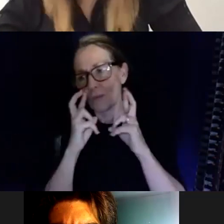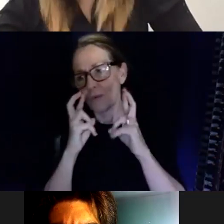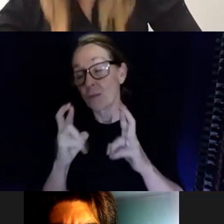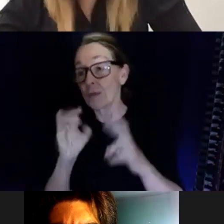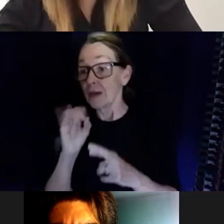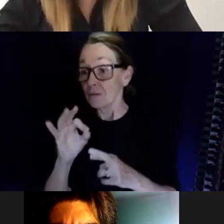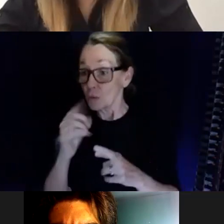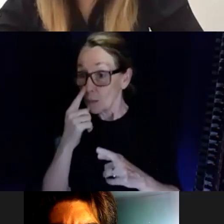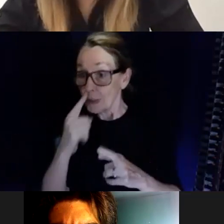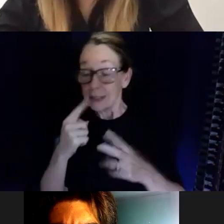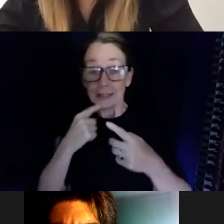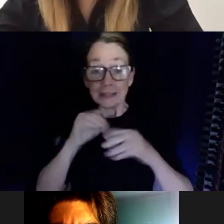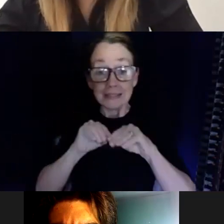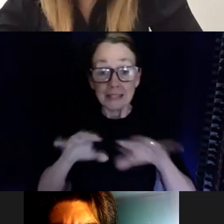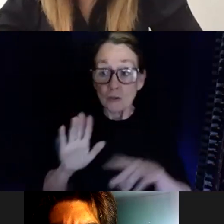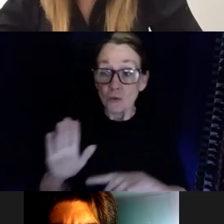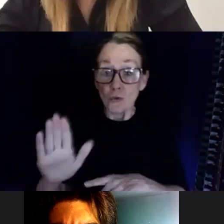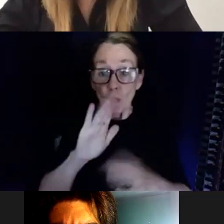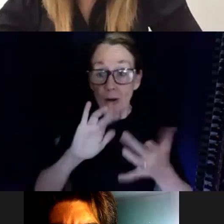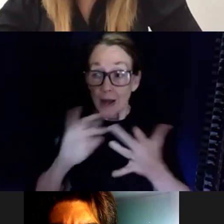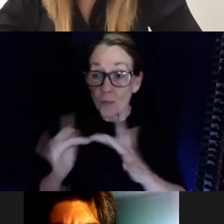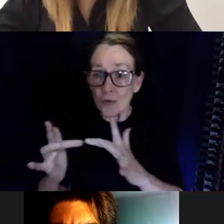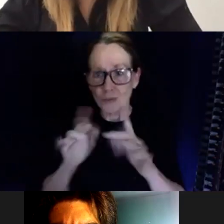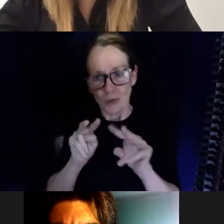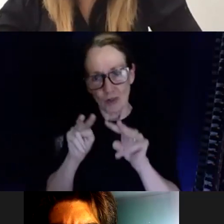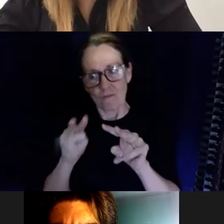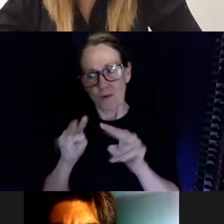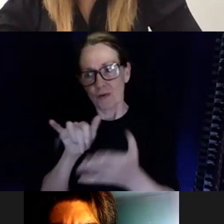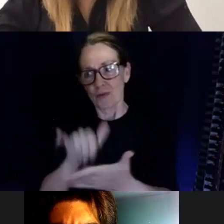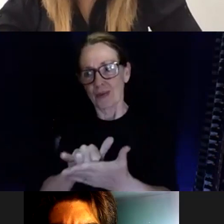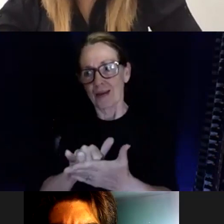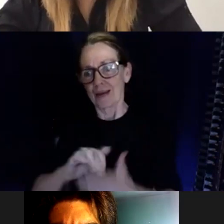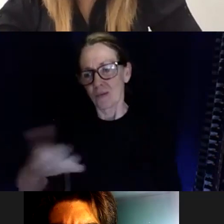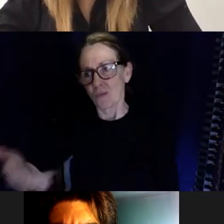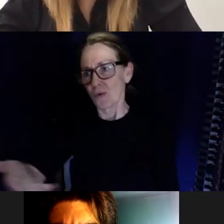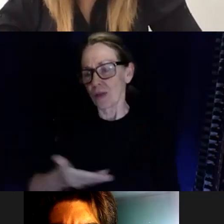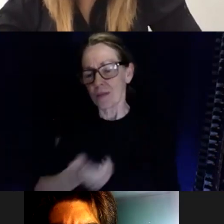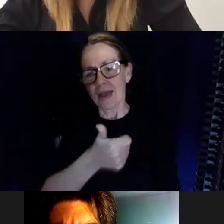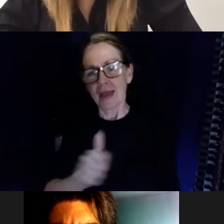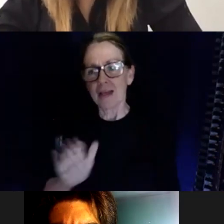WE'RE HOPING THAT IT WILL BE WELL VIEWED AND IT WILL BE SHARED WIDELY.